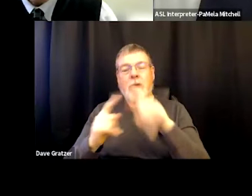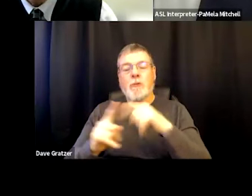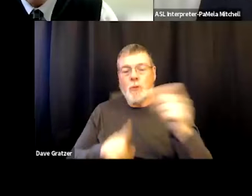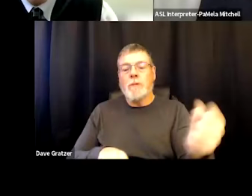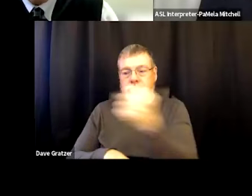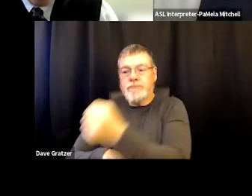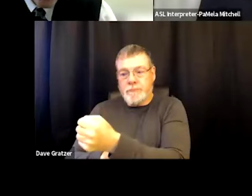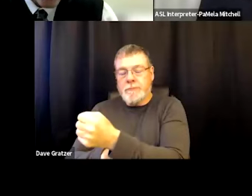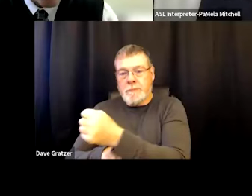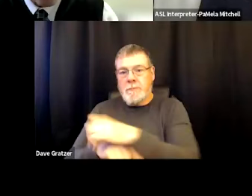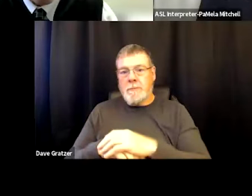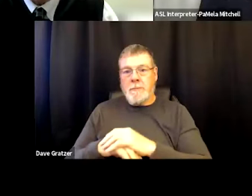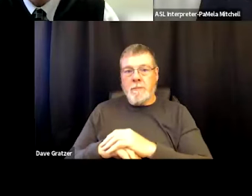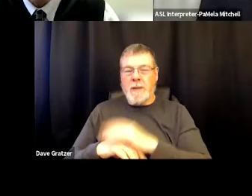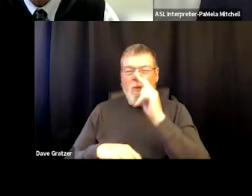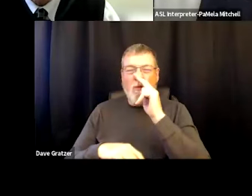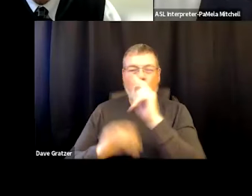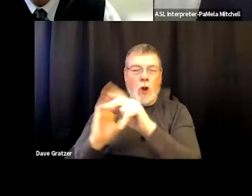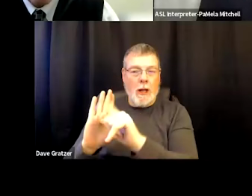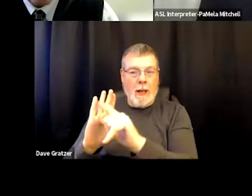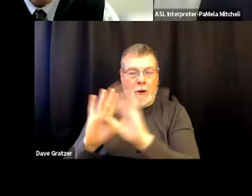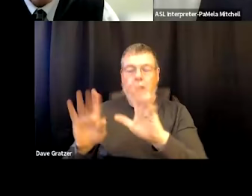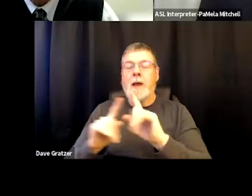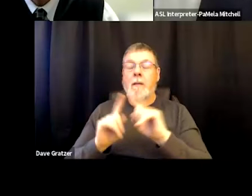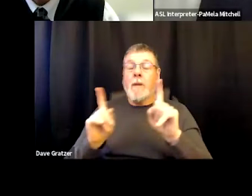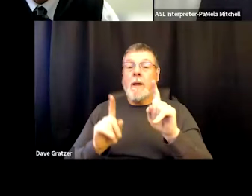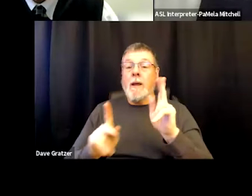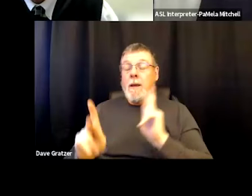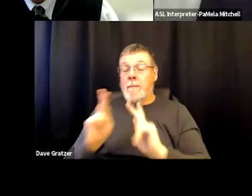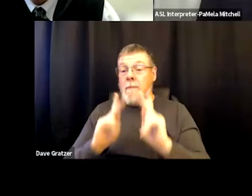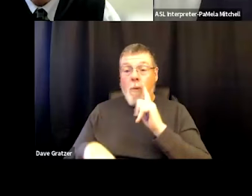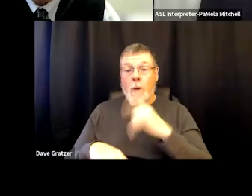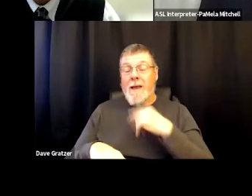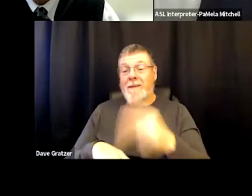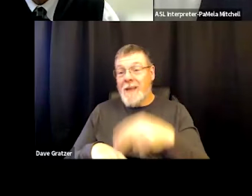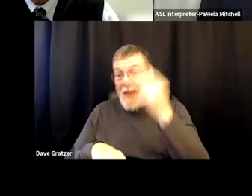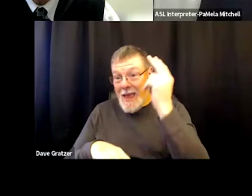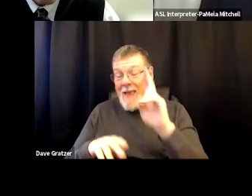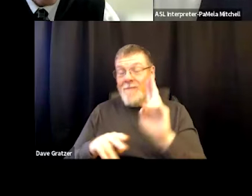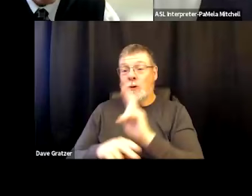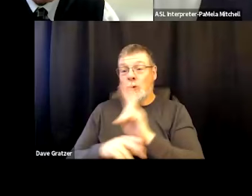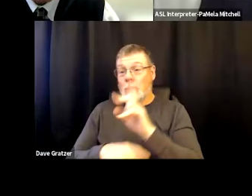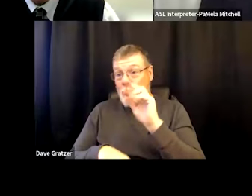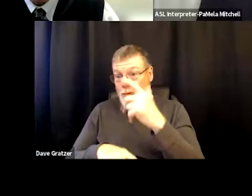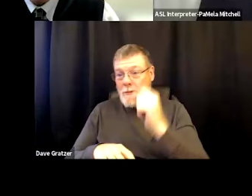We have, we'll look at this later, but people who have high rates of substance use disorders, mental health disorders,